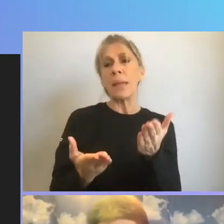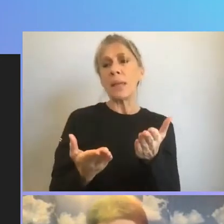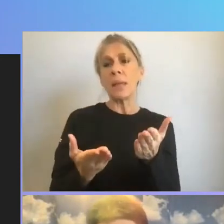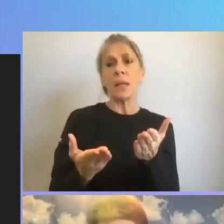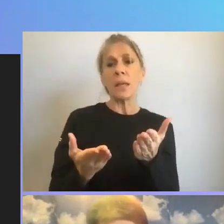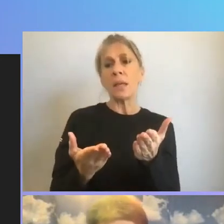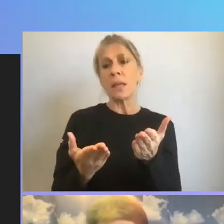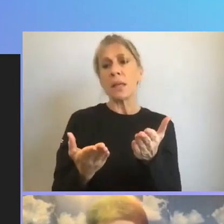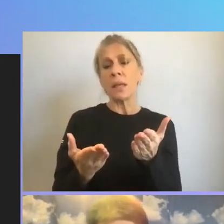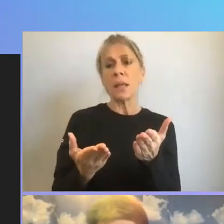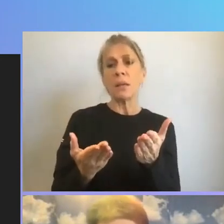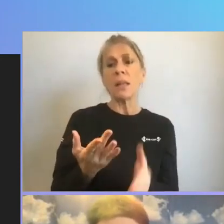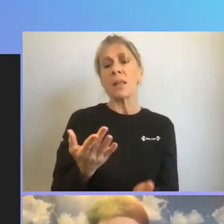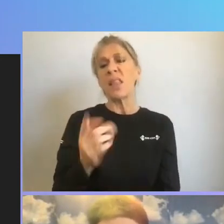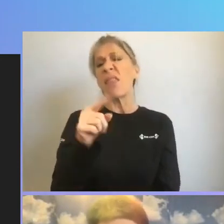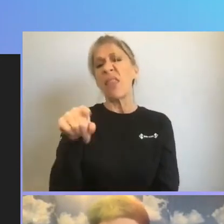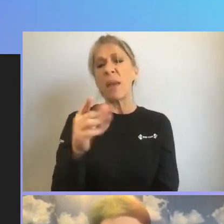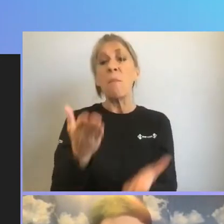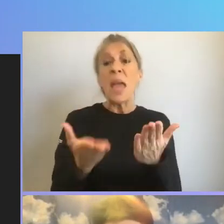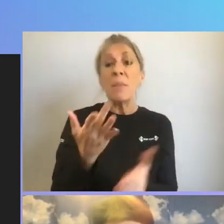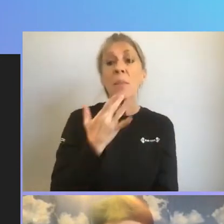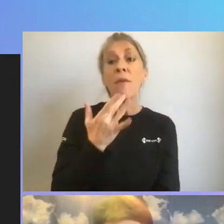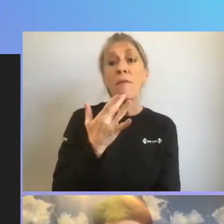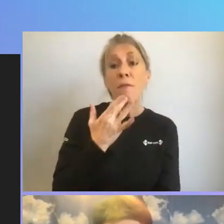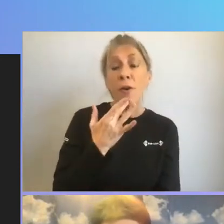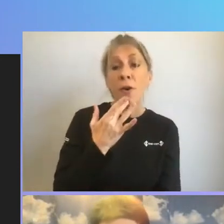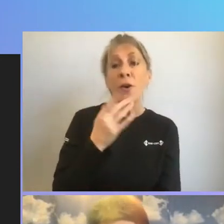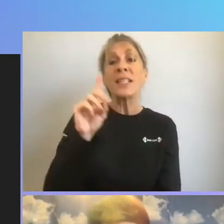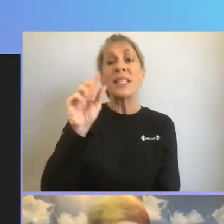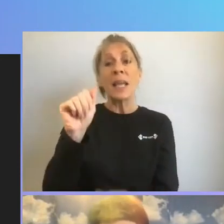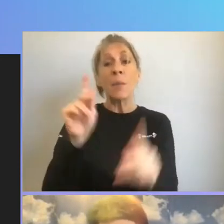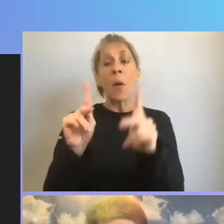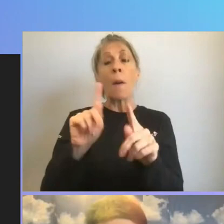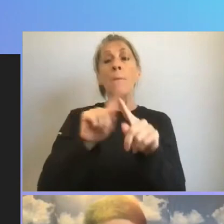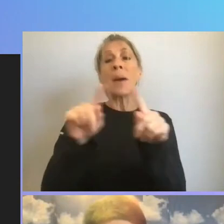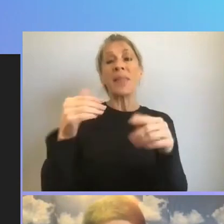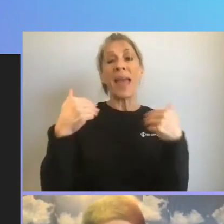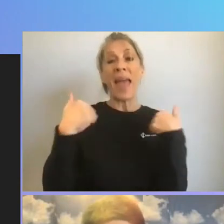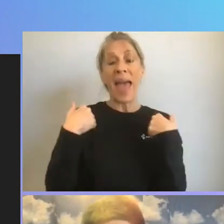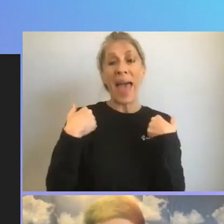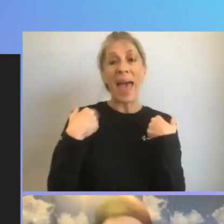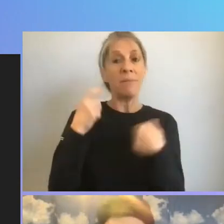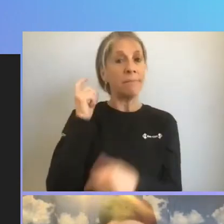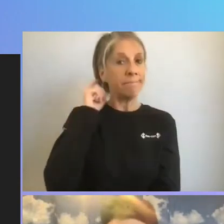they have implicit biases that